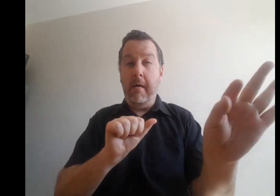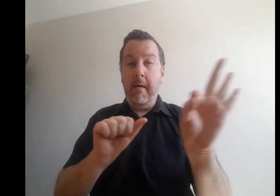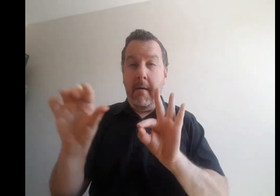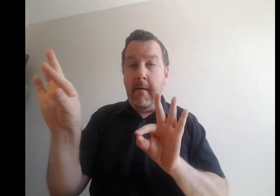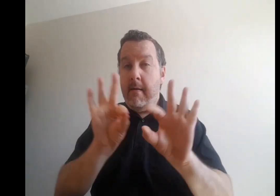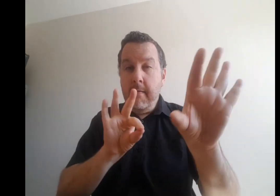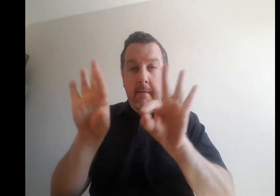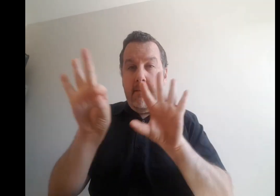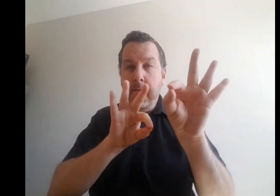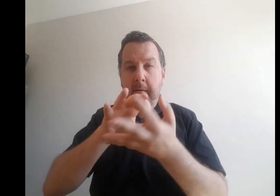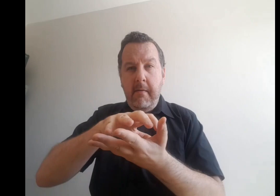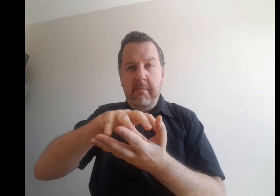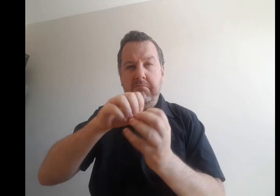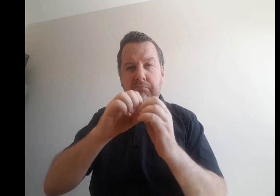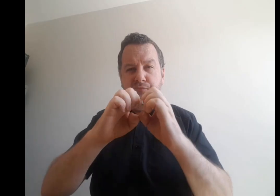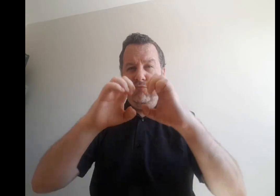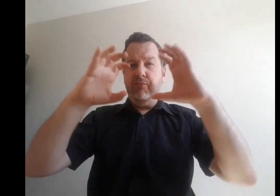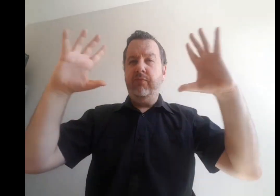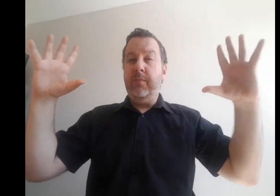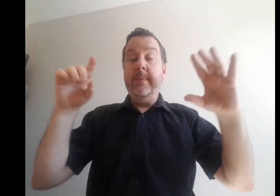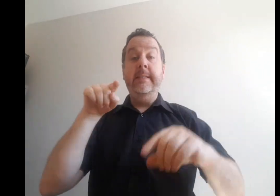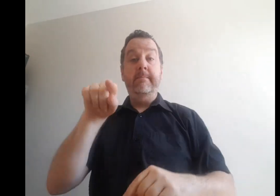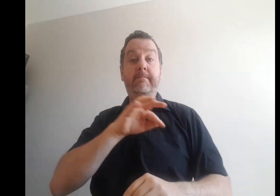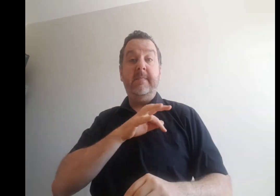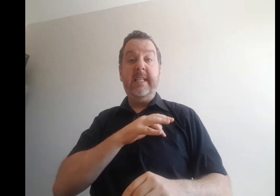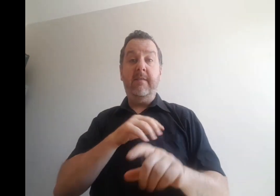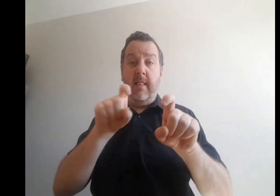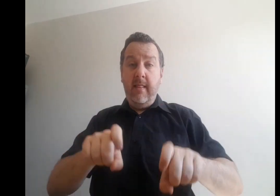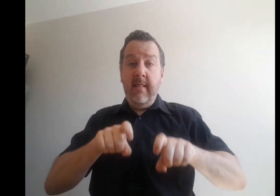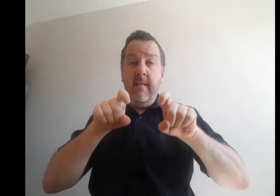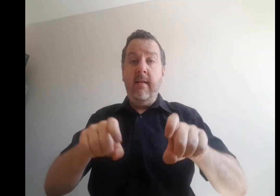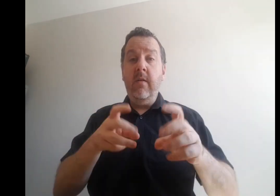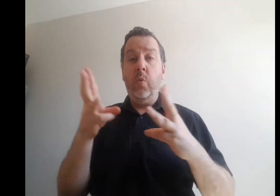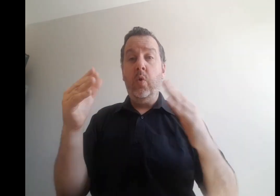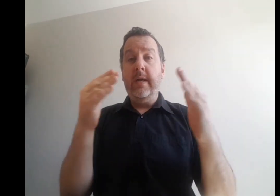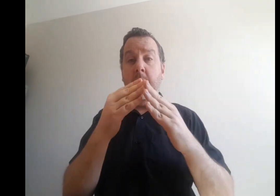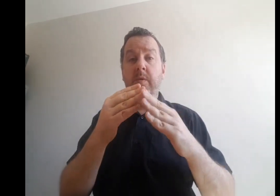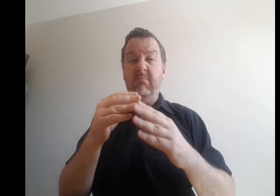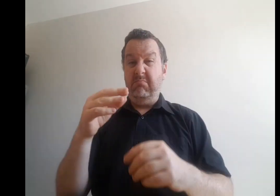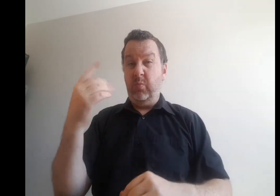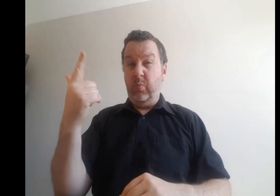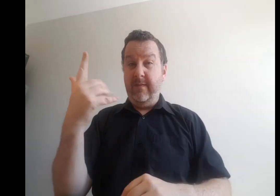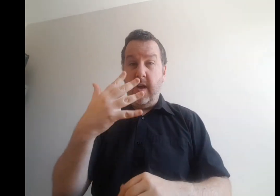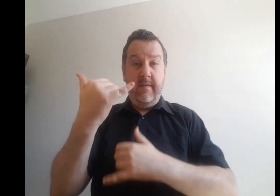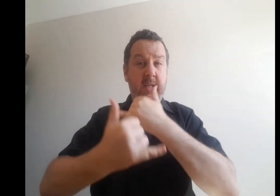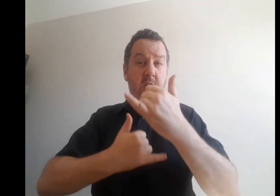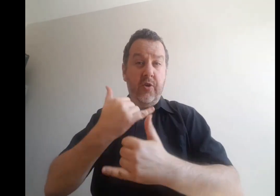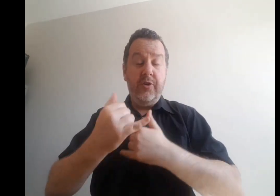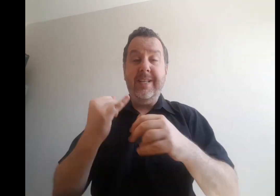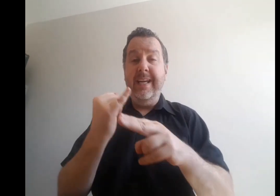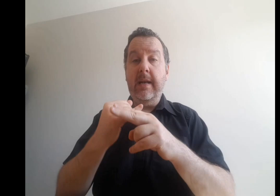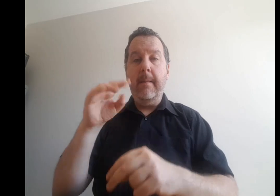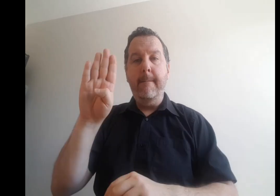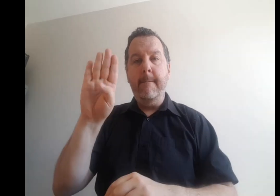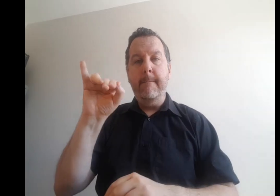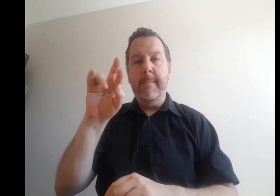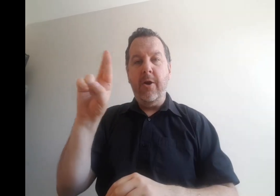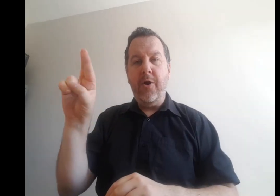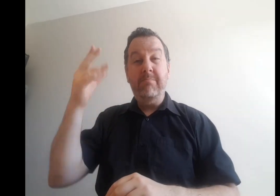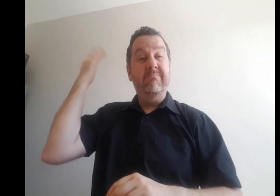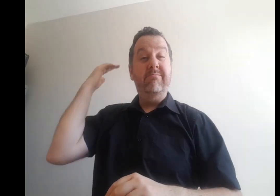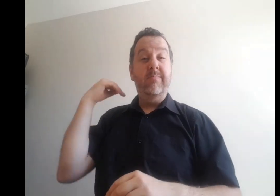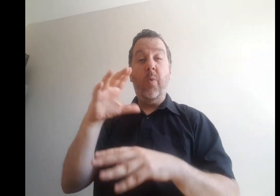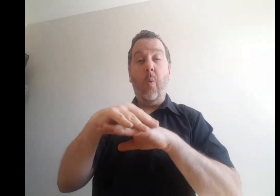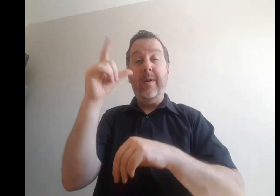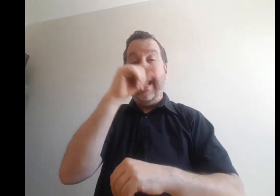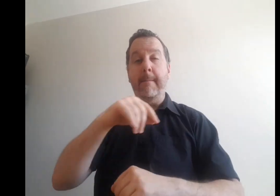He spent something like 25 years in the workhouse in Birr (Parsonstown, as it used to be called).